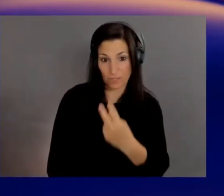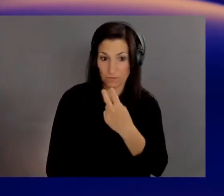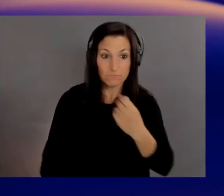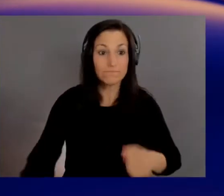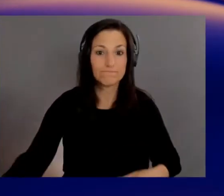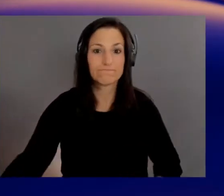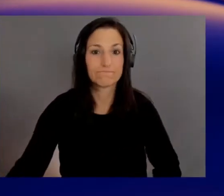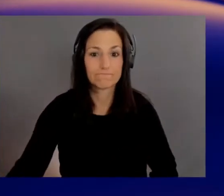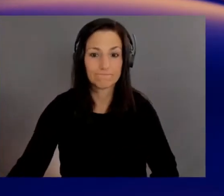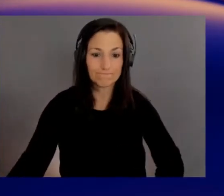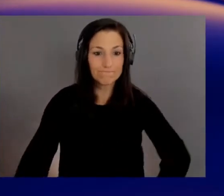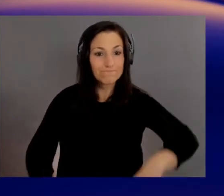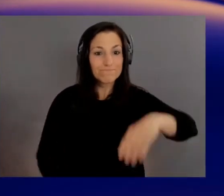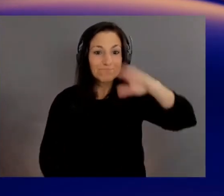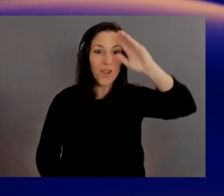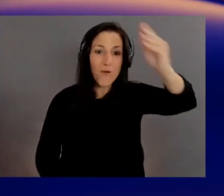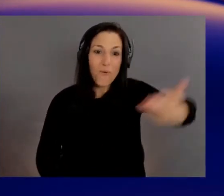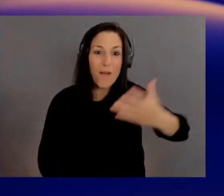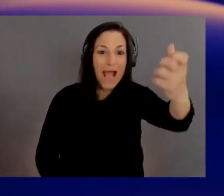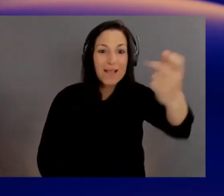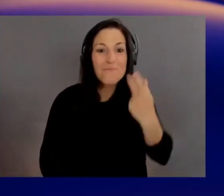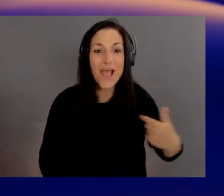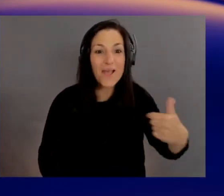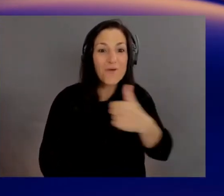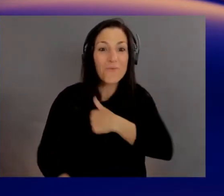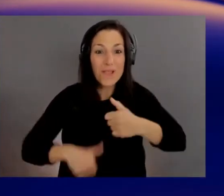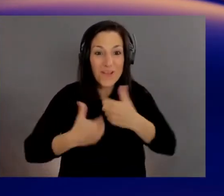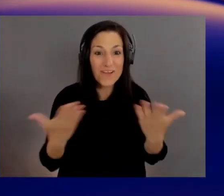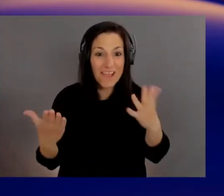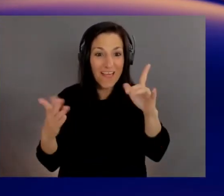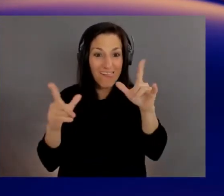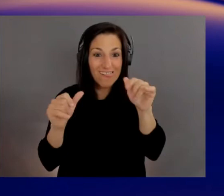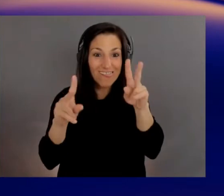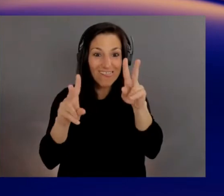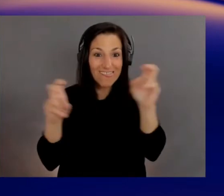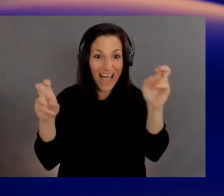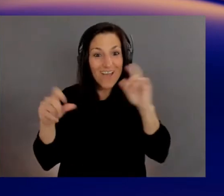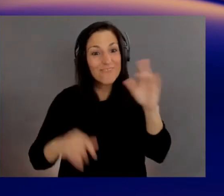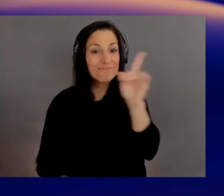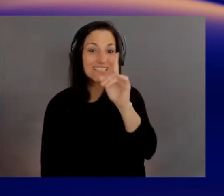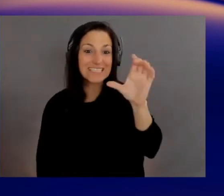Welcome back. We're coming to you live in the DC summit expo hall. I'm AM Grobelny.